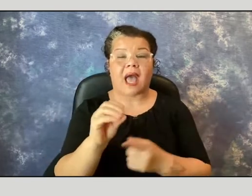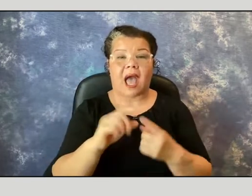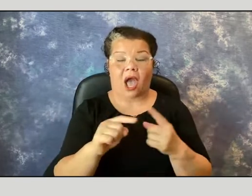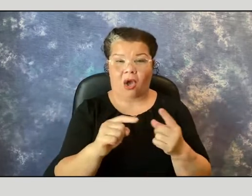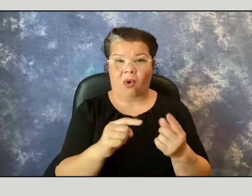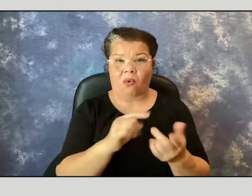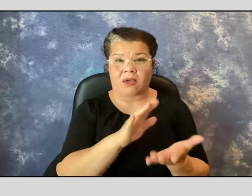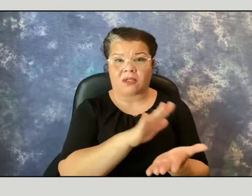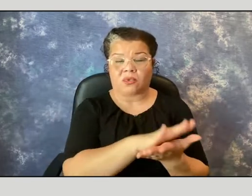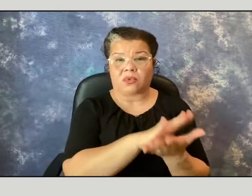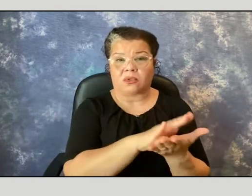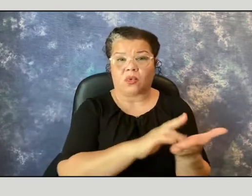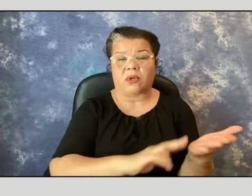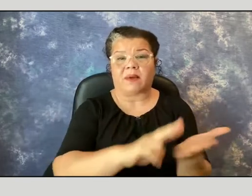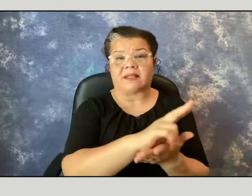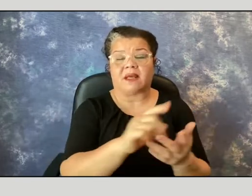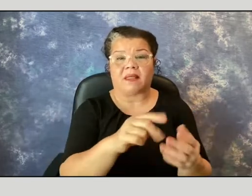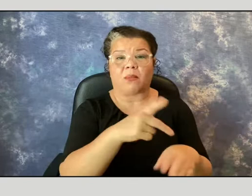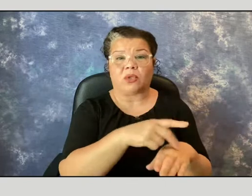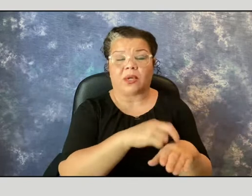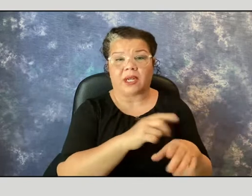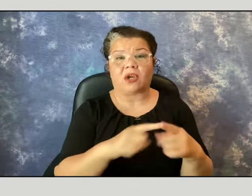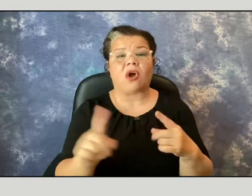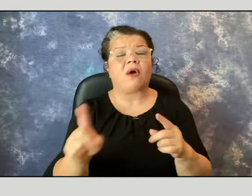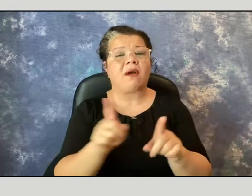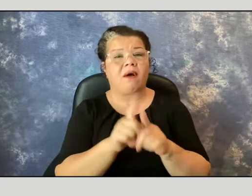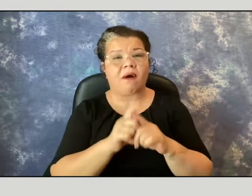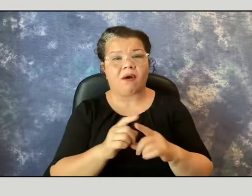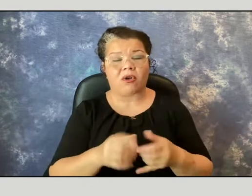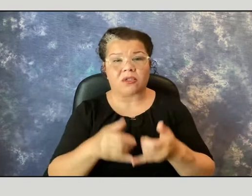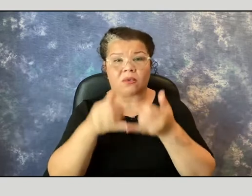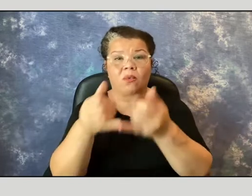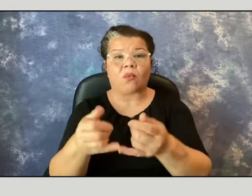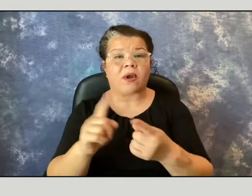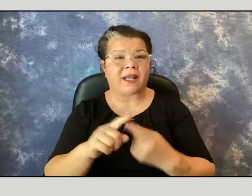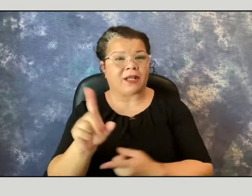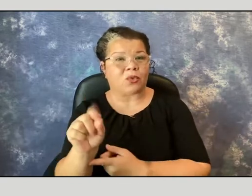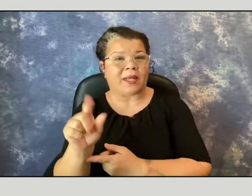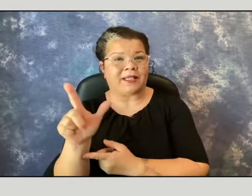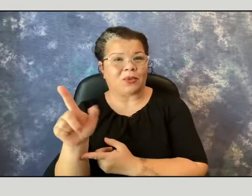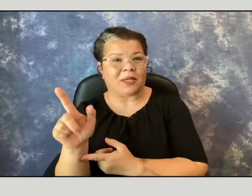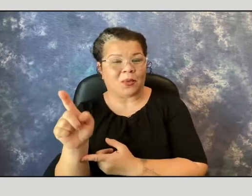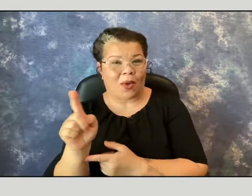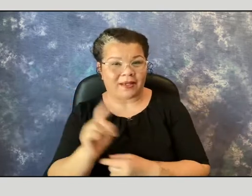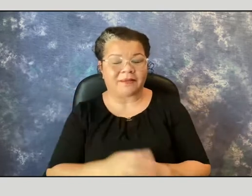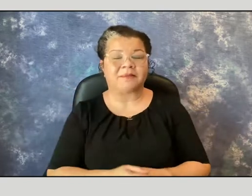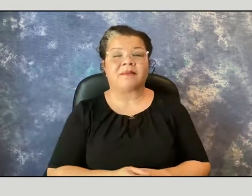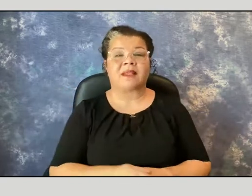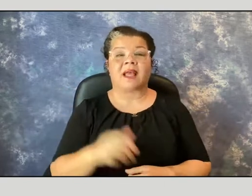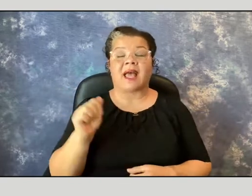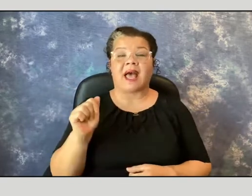he received a MacArthur Genius Award in 2021. Alana, Yarimar, and Daniel,